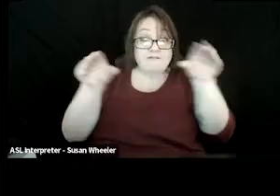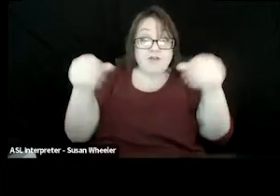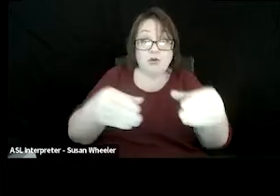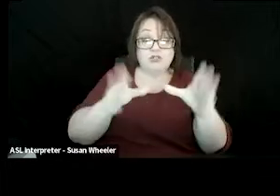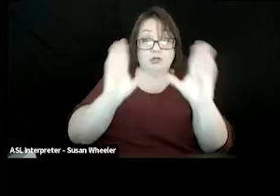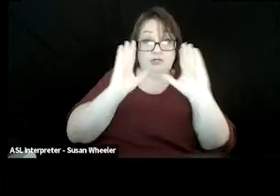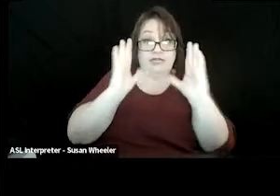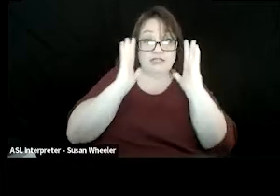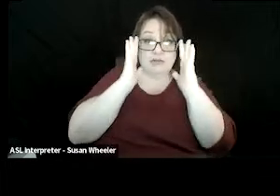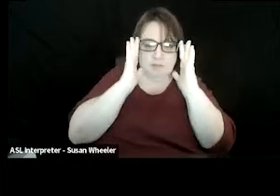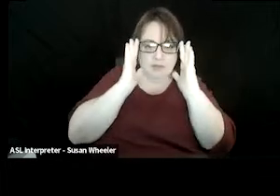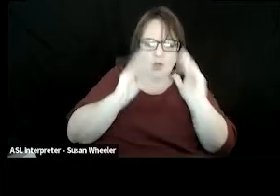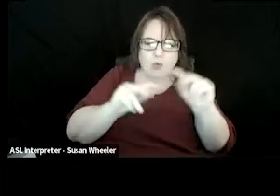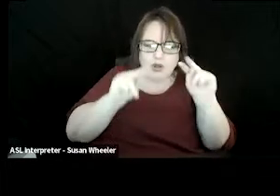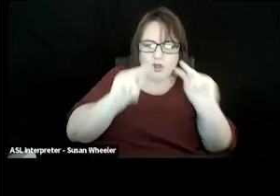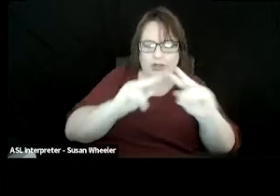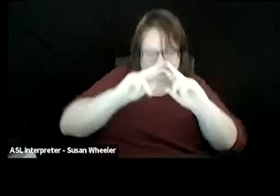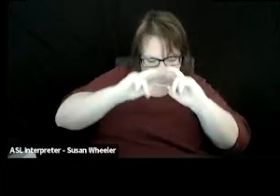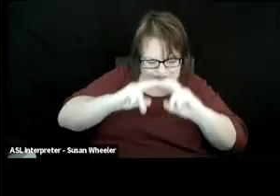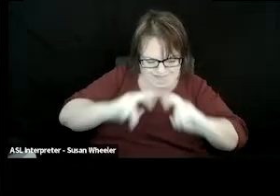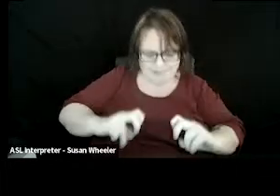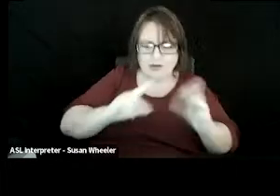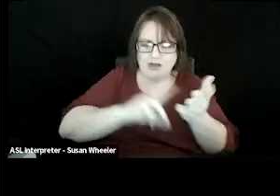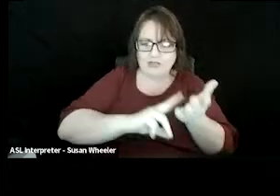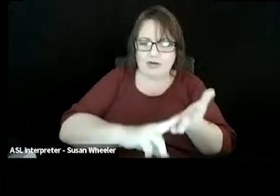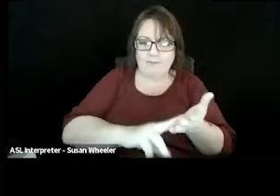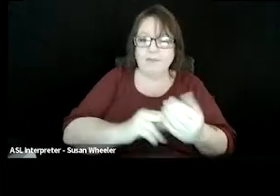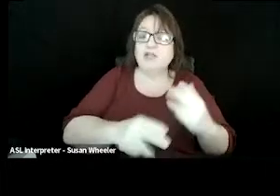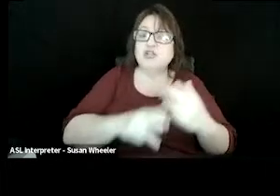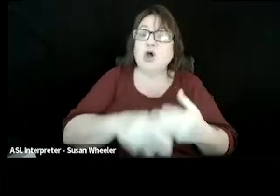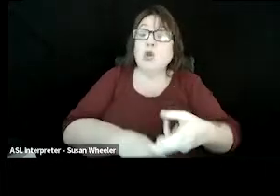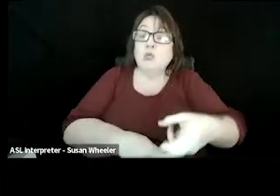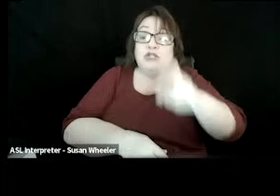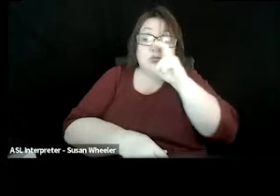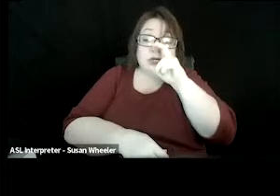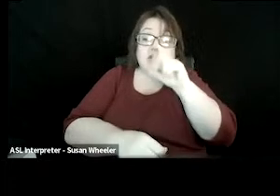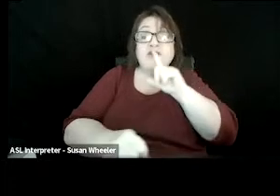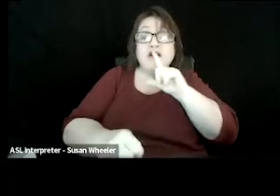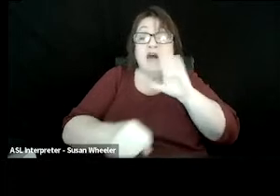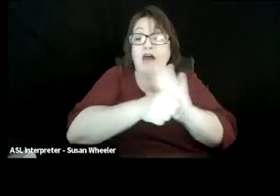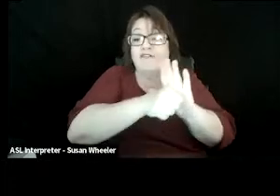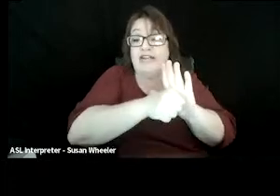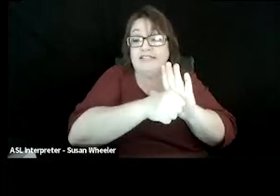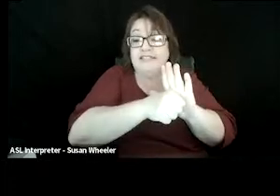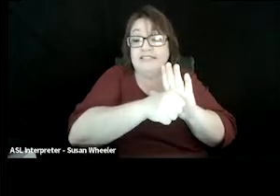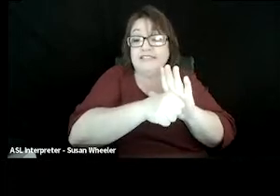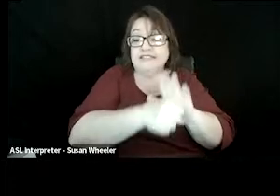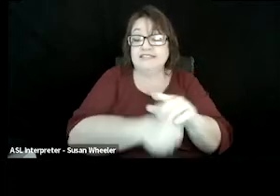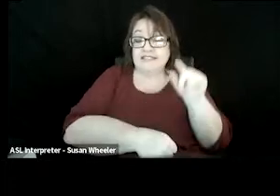as well when you're looking at these contracts, restrictive covenants, these are provisions in your personal service contract